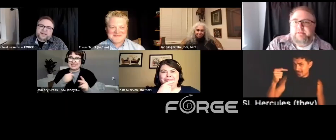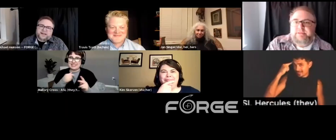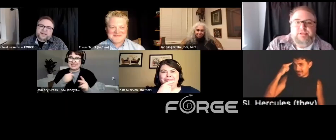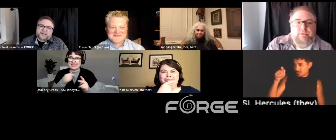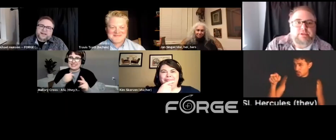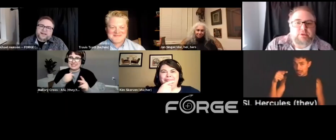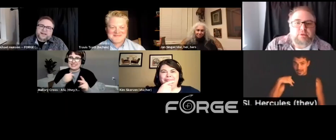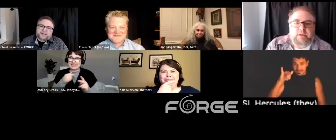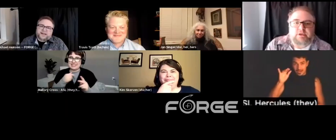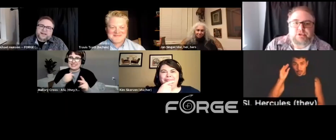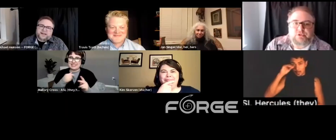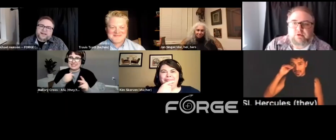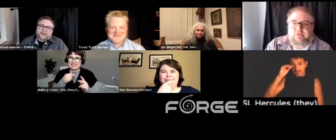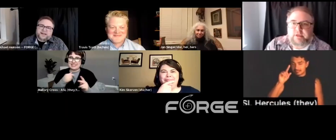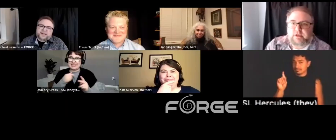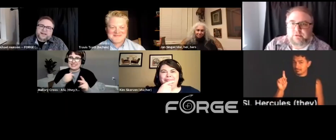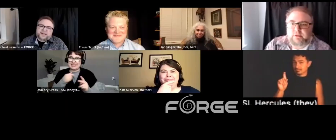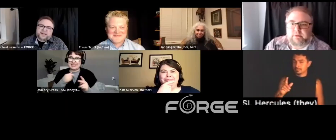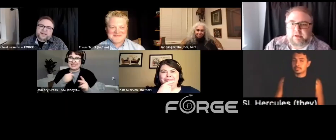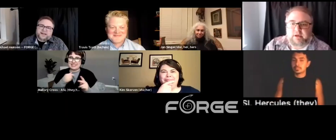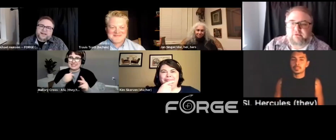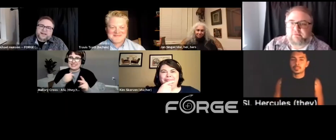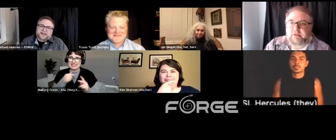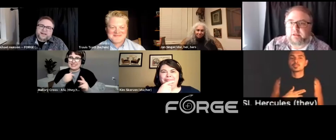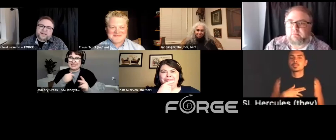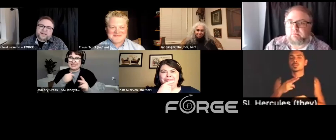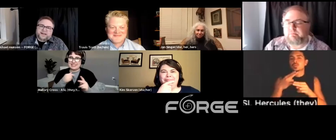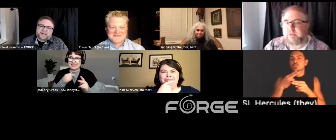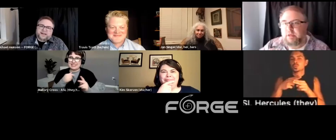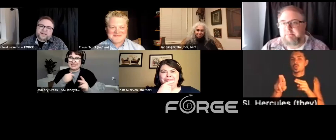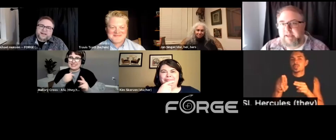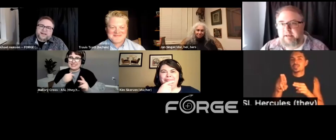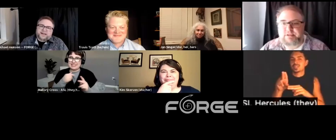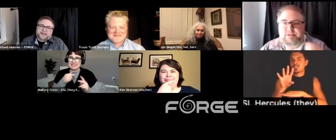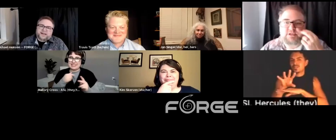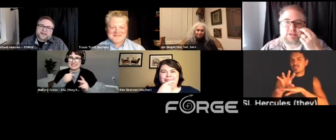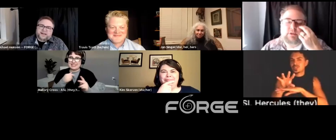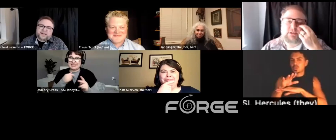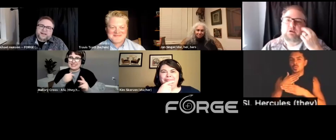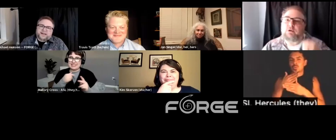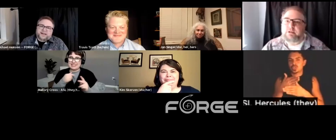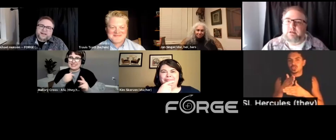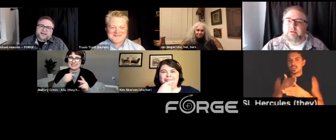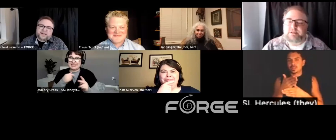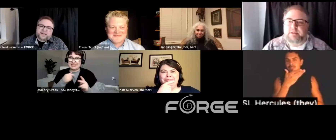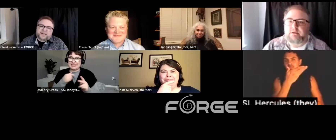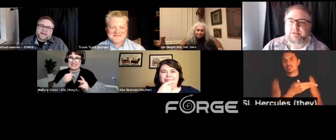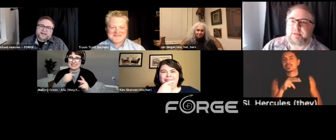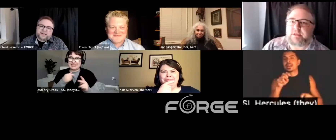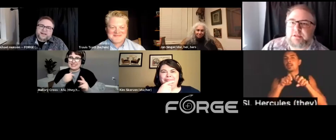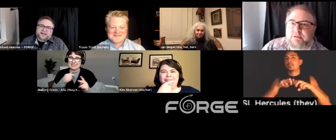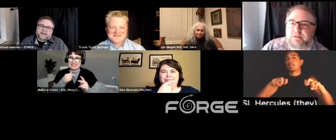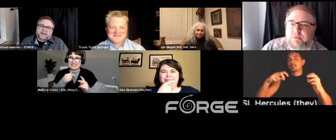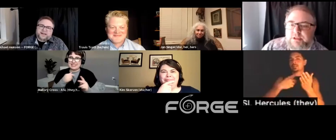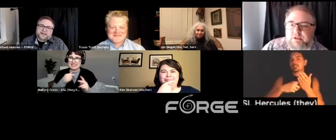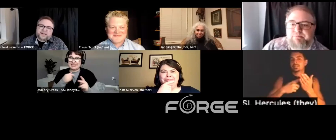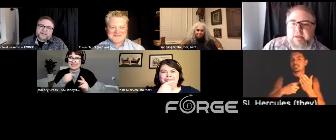I'd like to share with you a short video clip of a panel discussion that we did earlier this year in 2022.